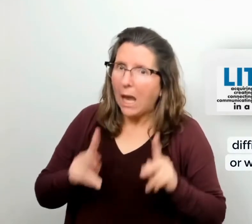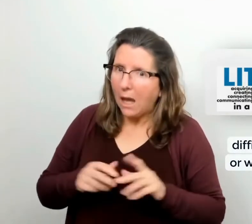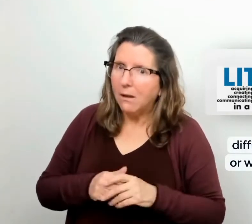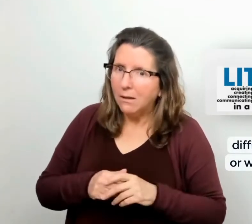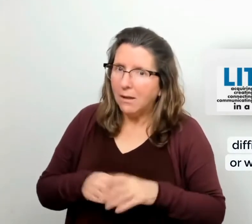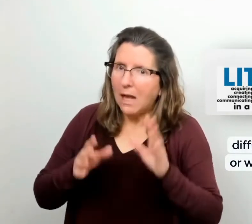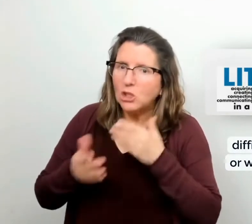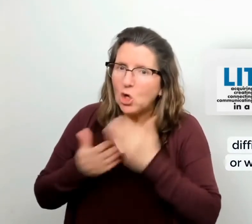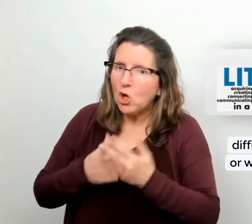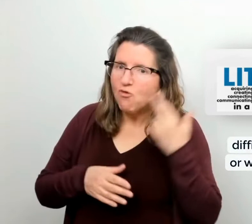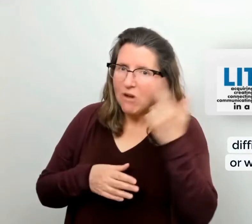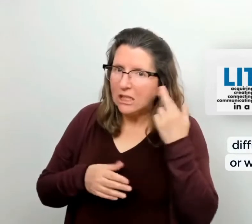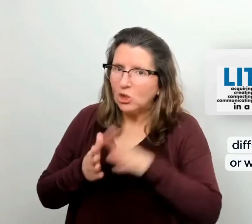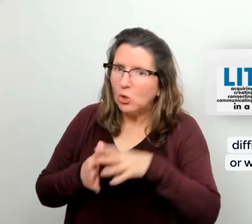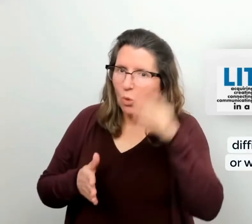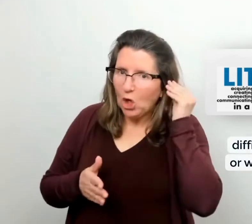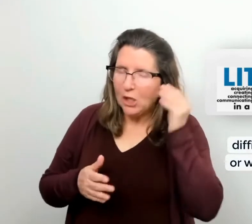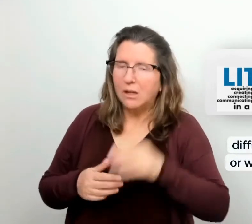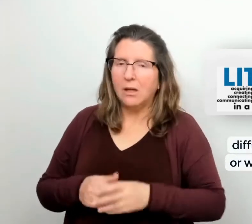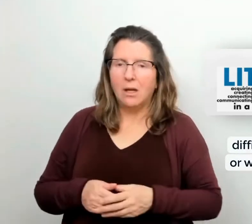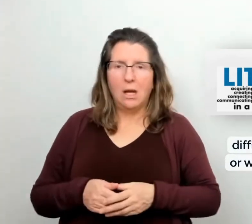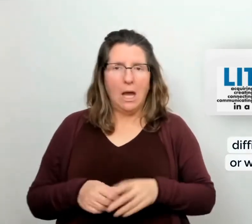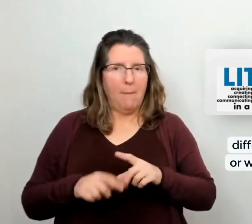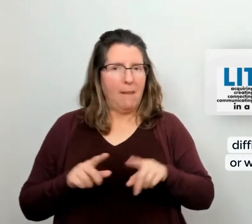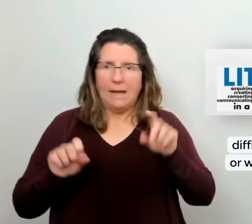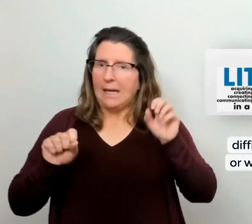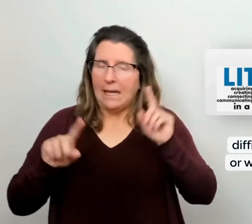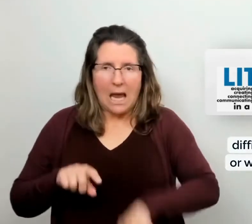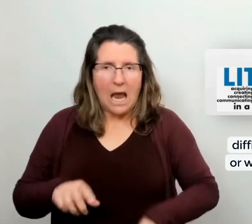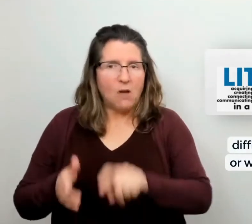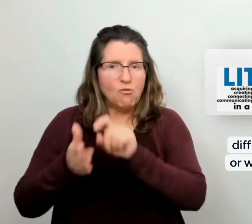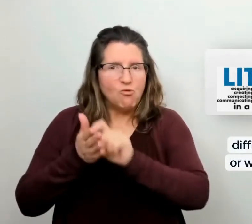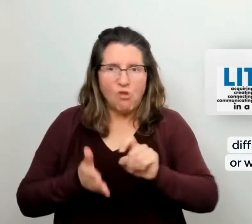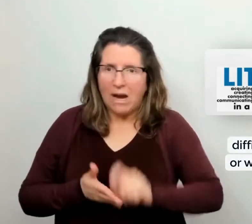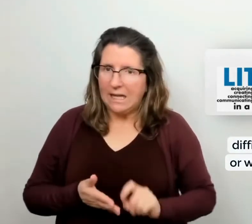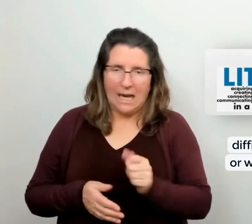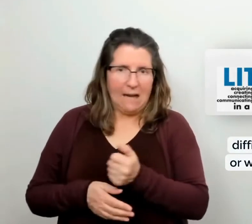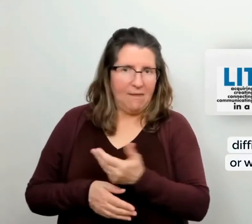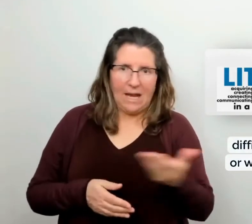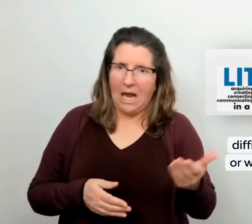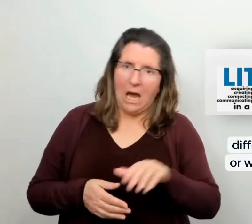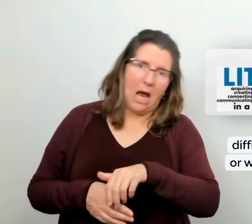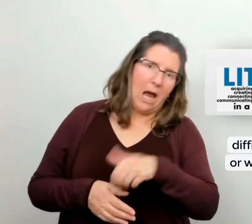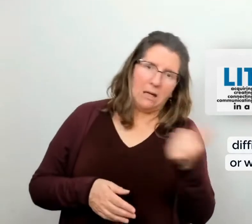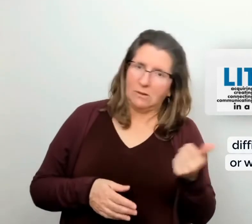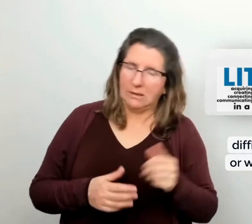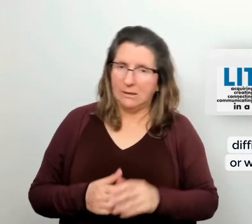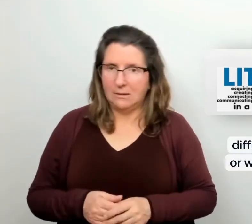they will have to write their names on forms and paperwork, like a mortgage. They saw the rationale, and worked on it.